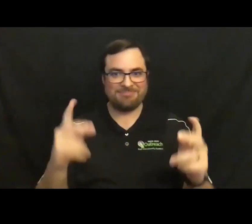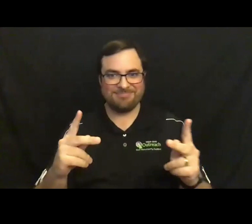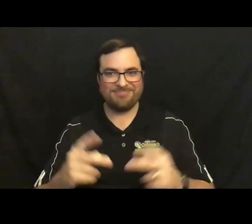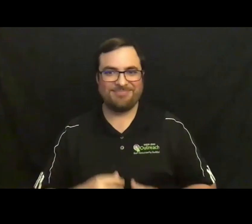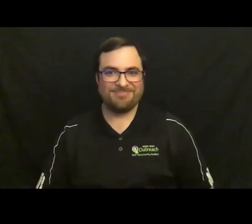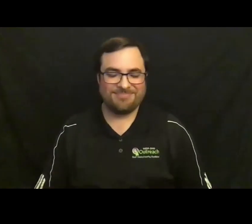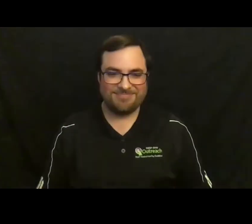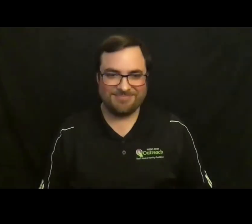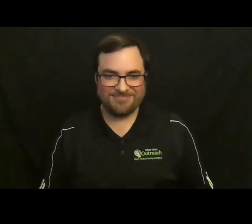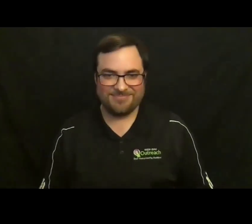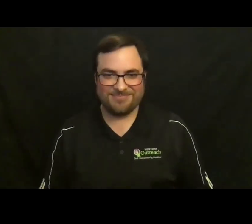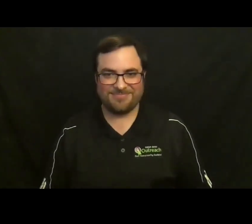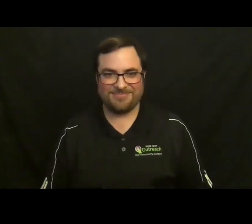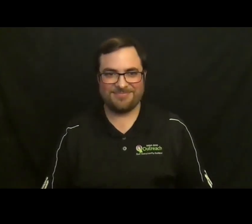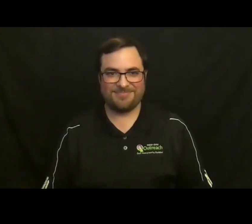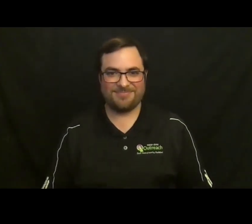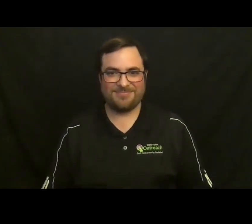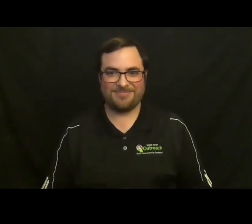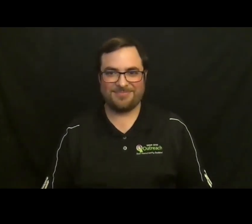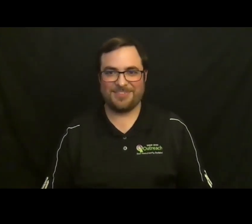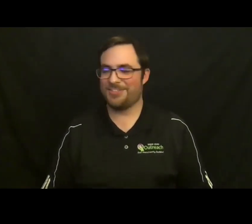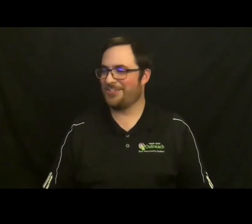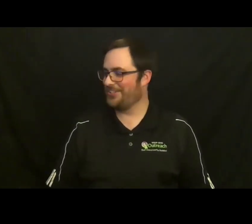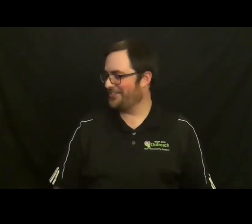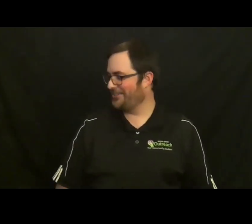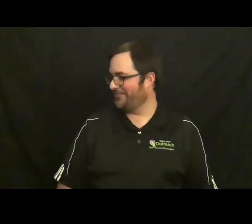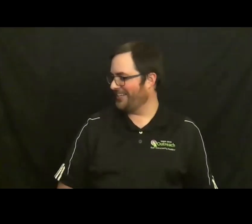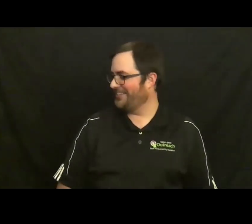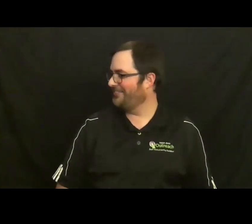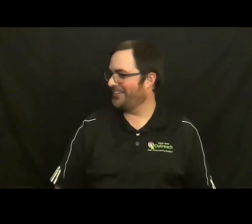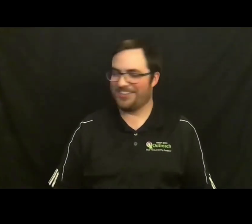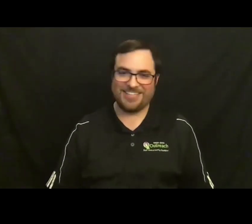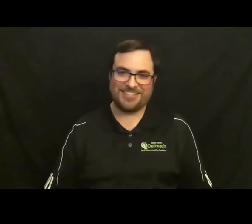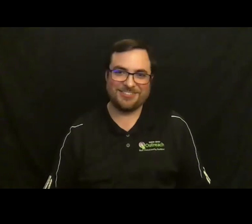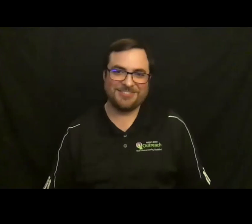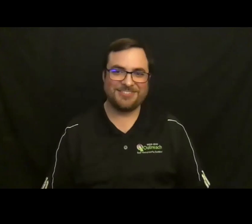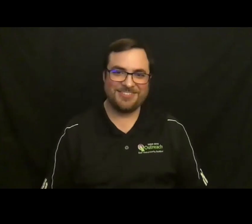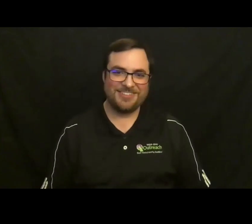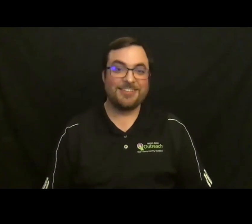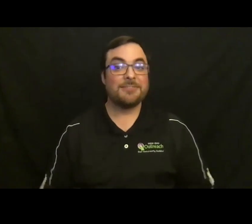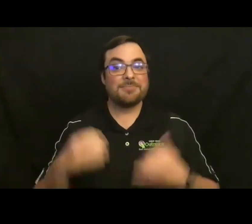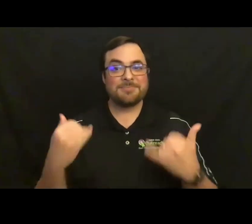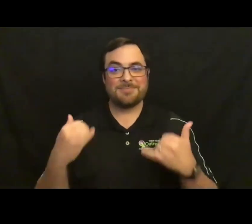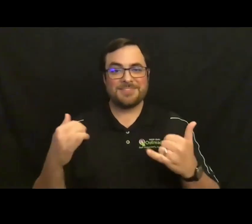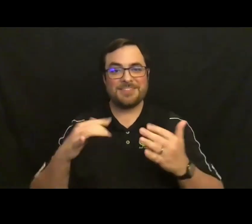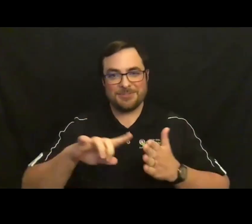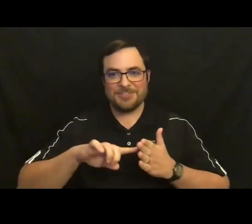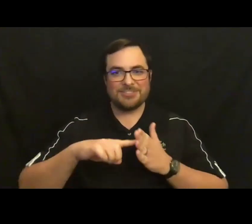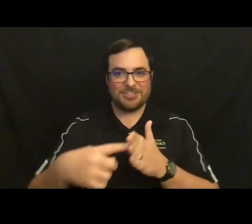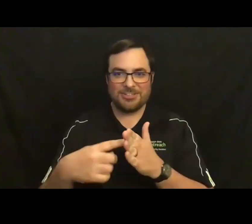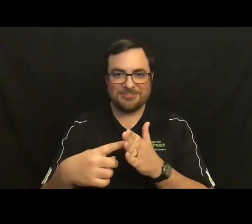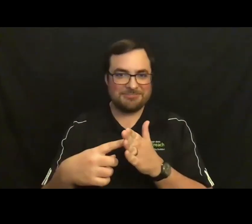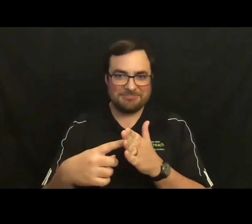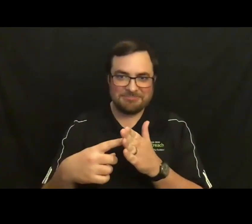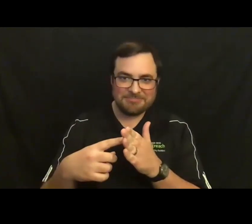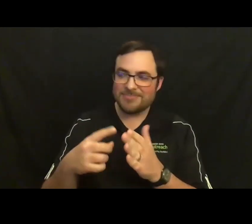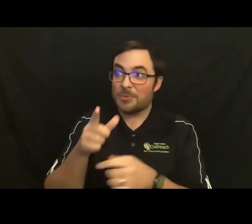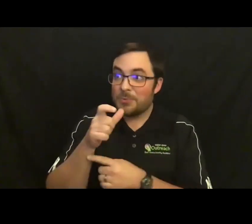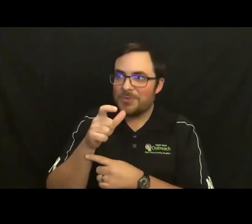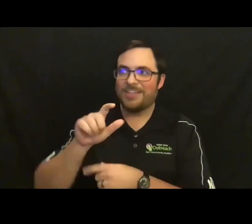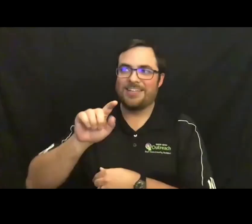All right. So we are going to start with Te Rina.